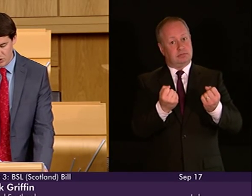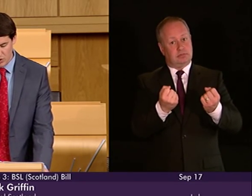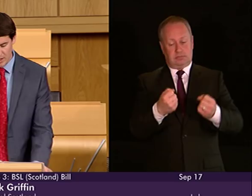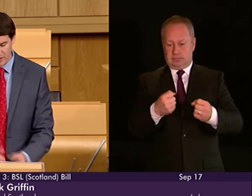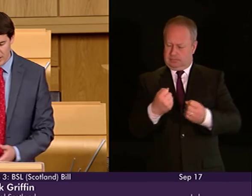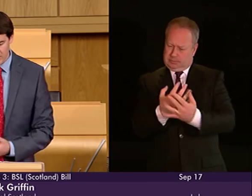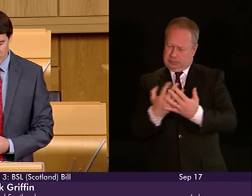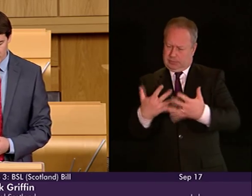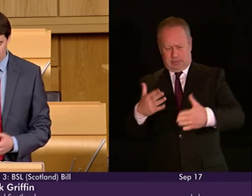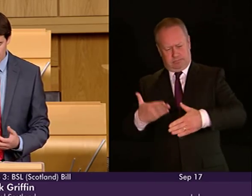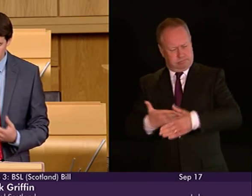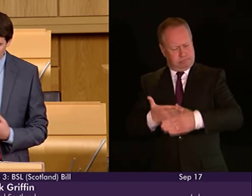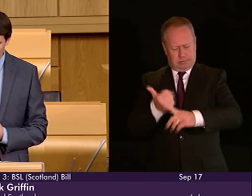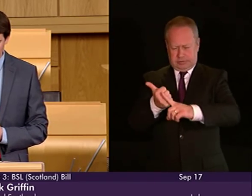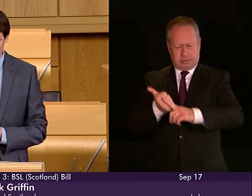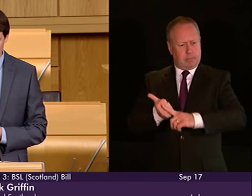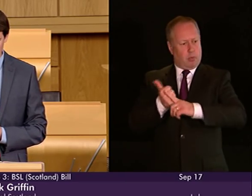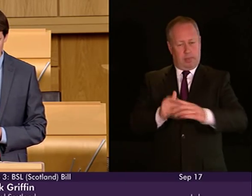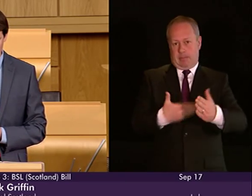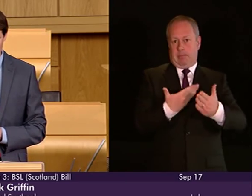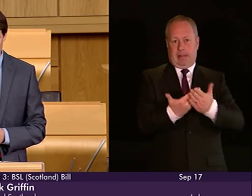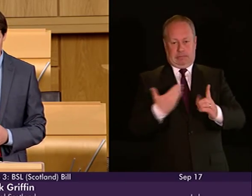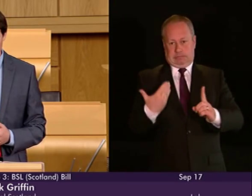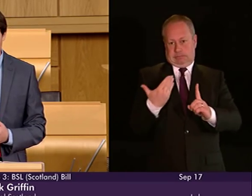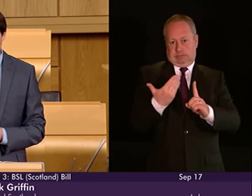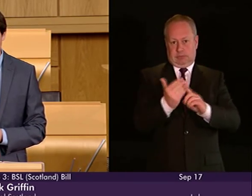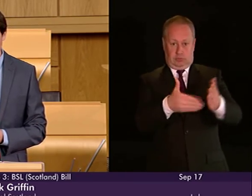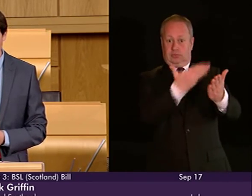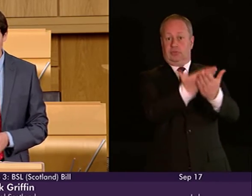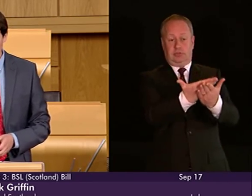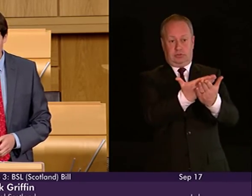worked so hard to support me and the bill prior to its introduction and through its